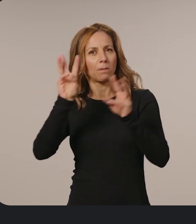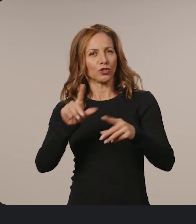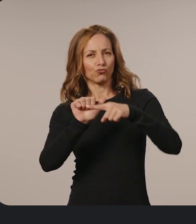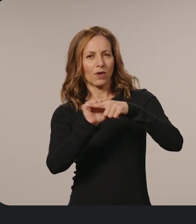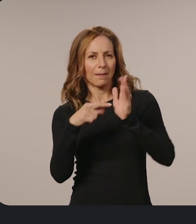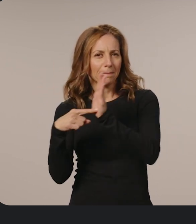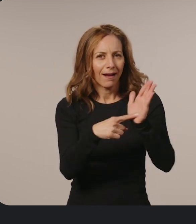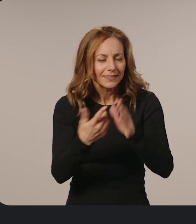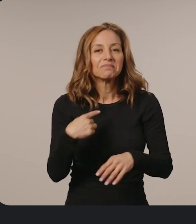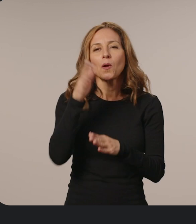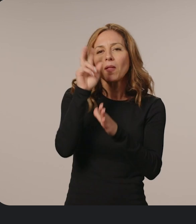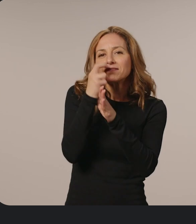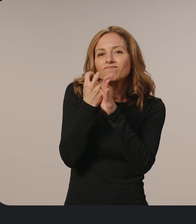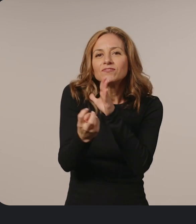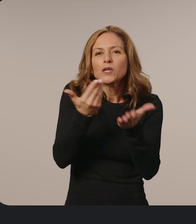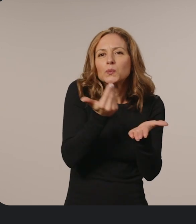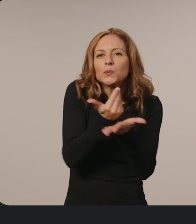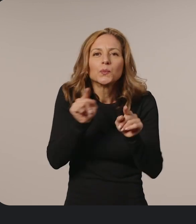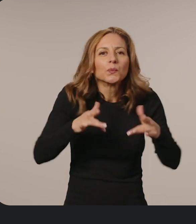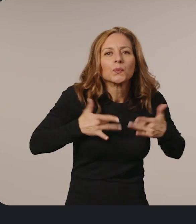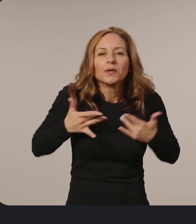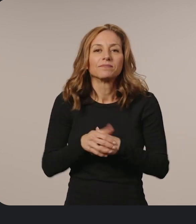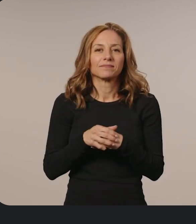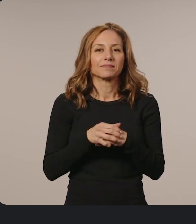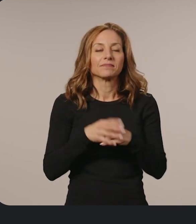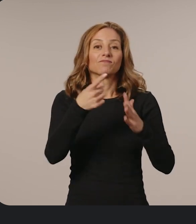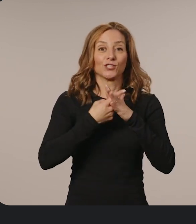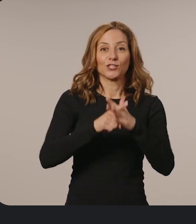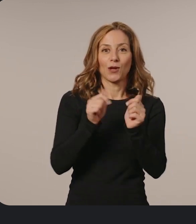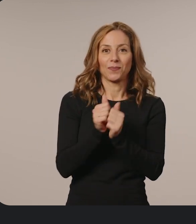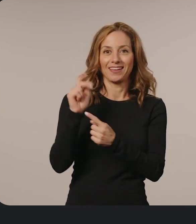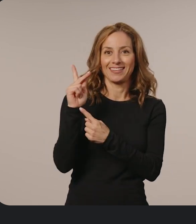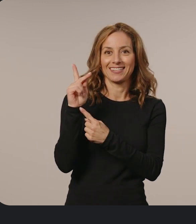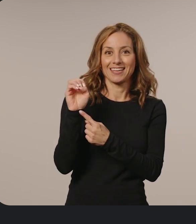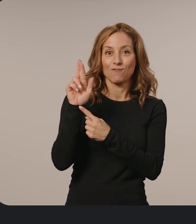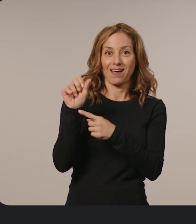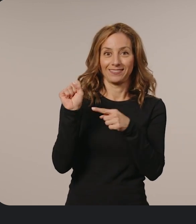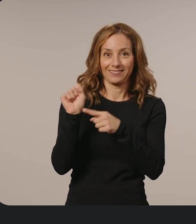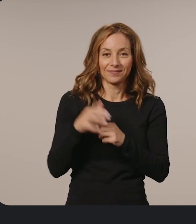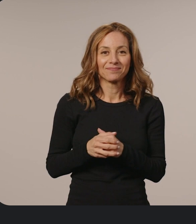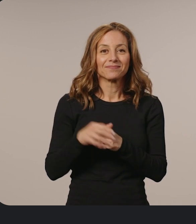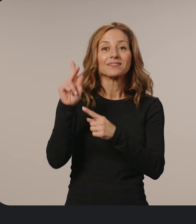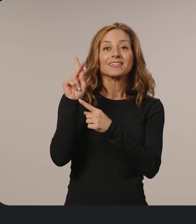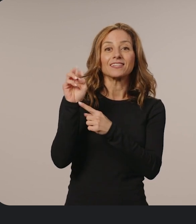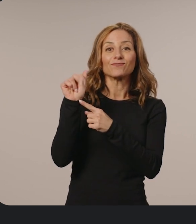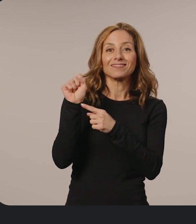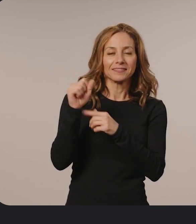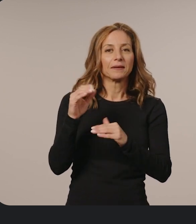to frameworks to train models. I'm going to dig into what's new for each of these. Let's start with Keras.